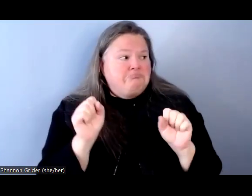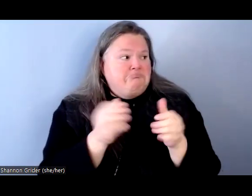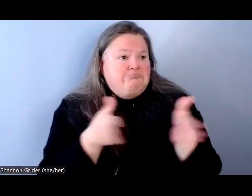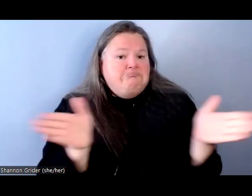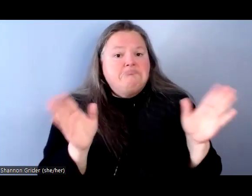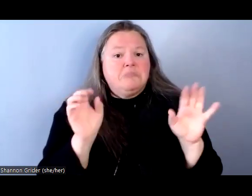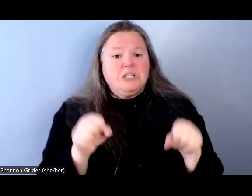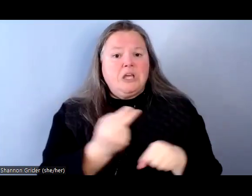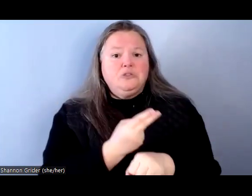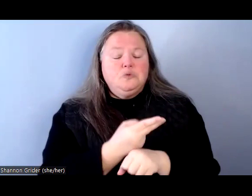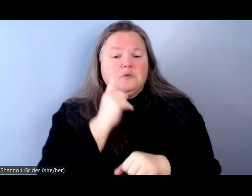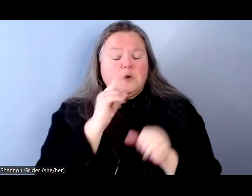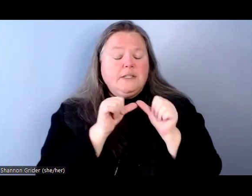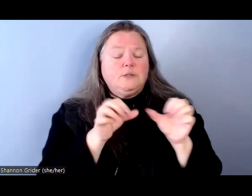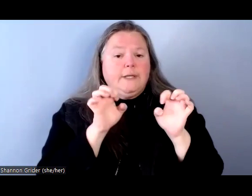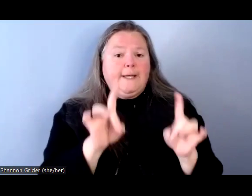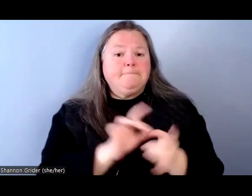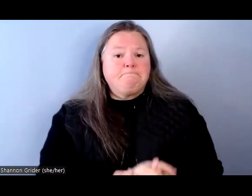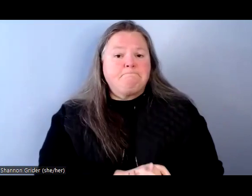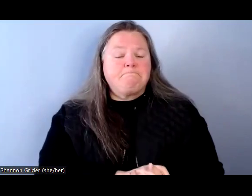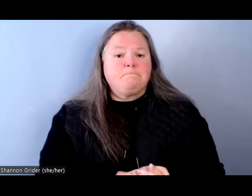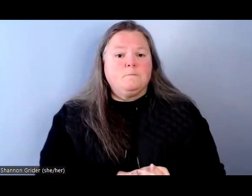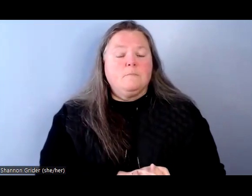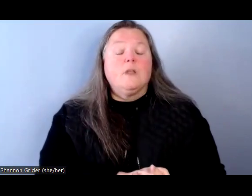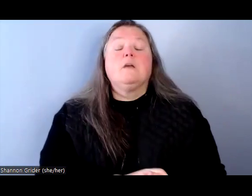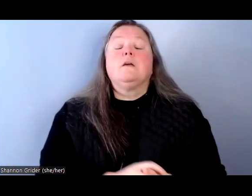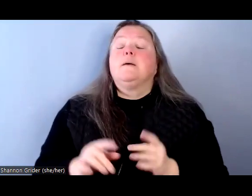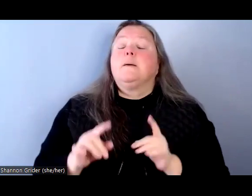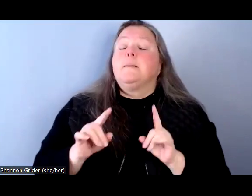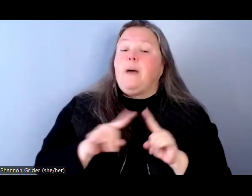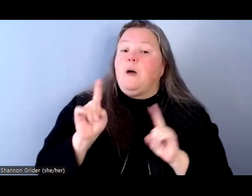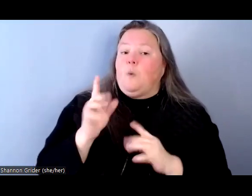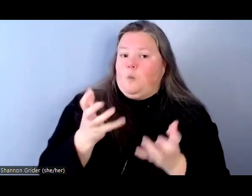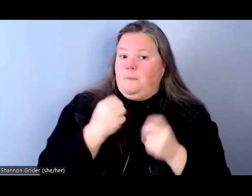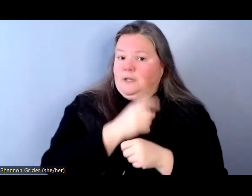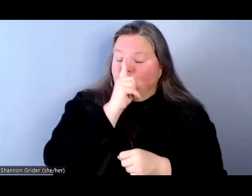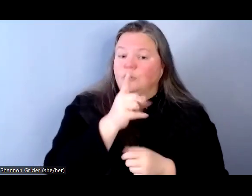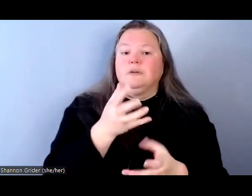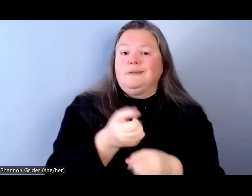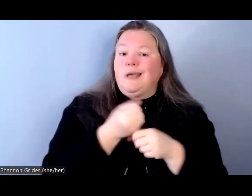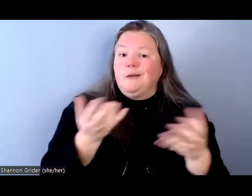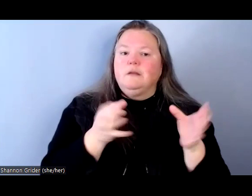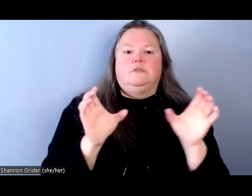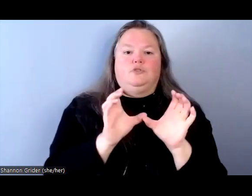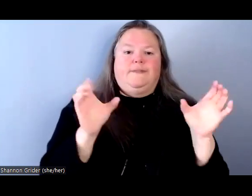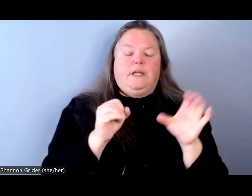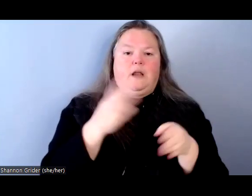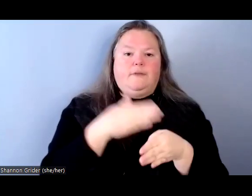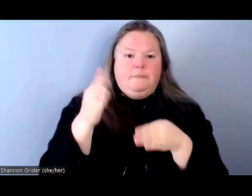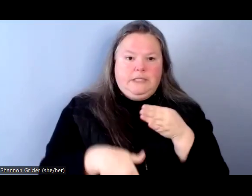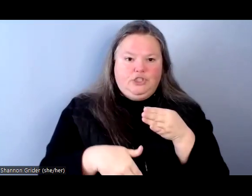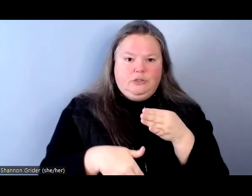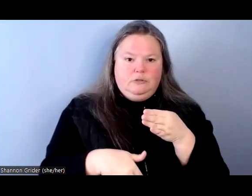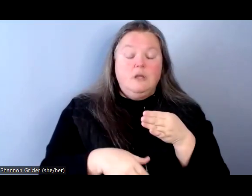in general and you are given a certificate of completion